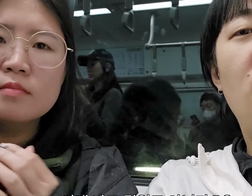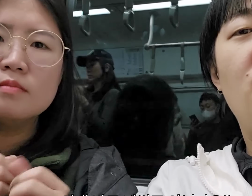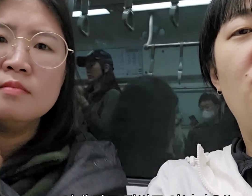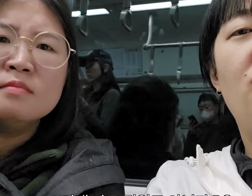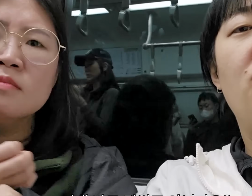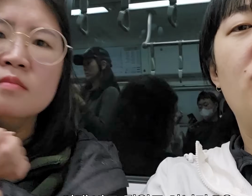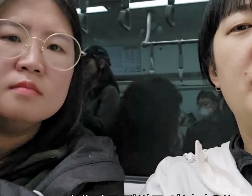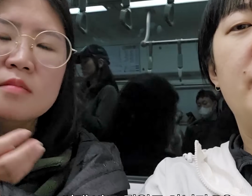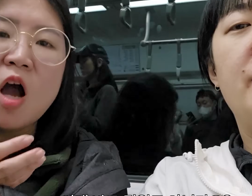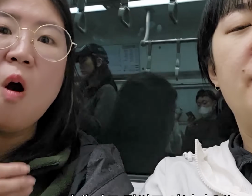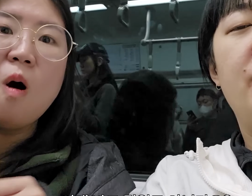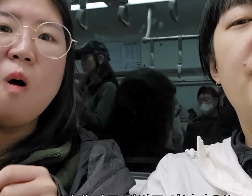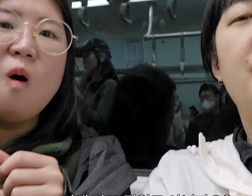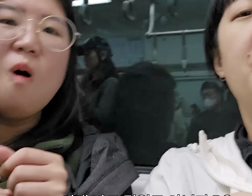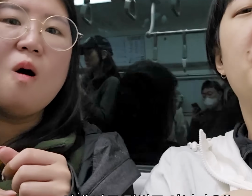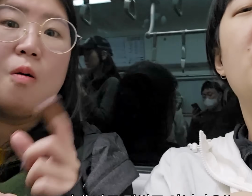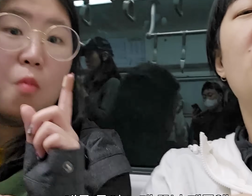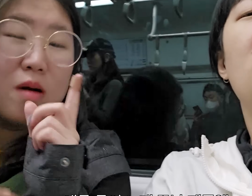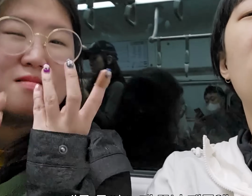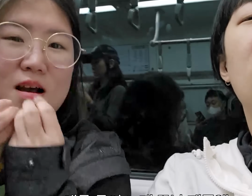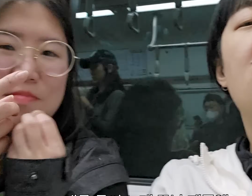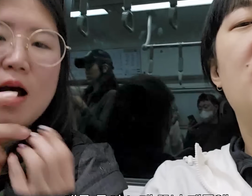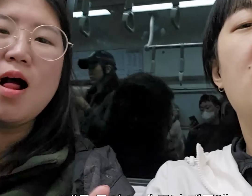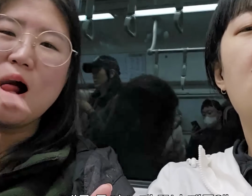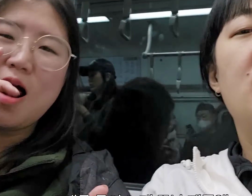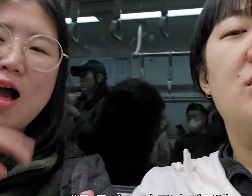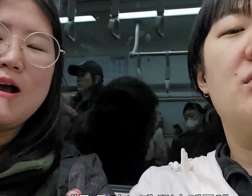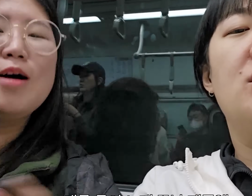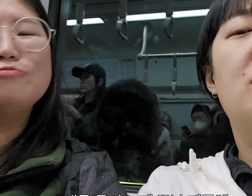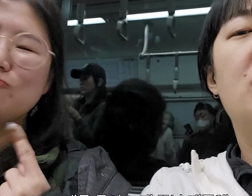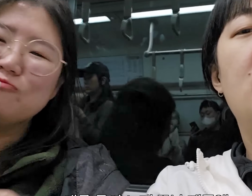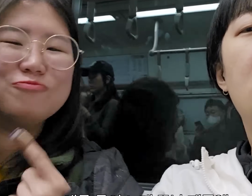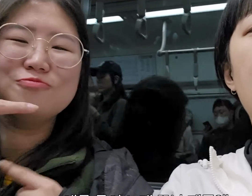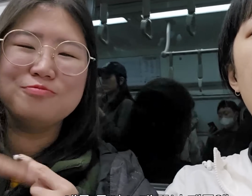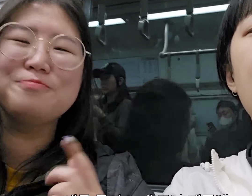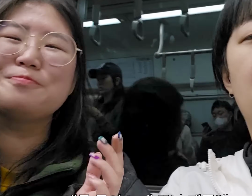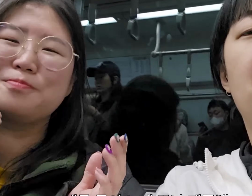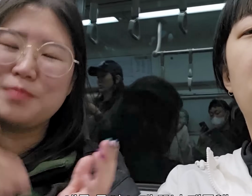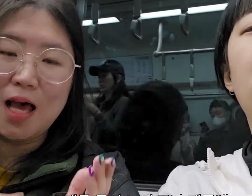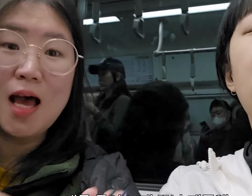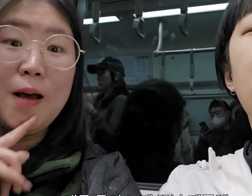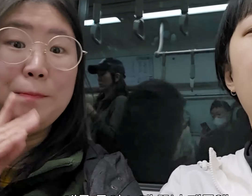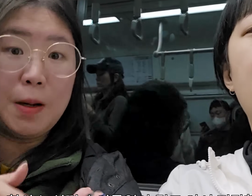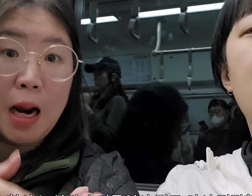Isn’t that the definition of teamwork? For example, the interpreter would come right